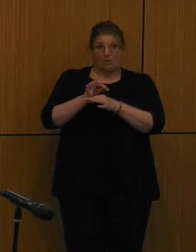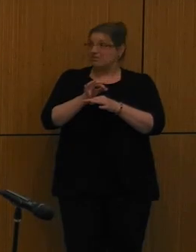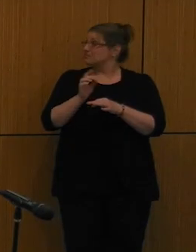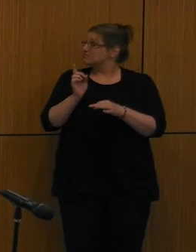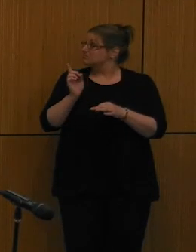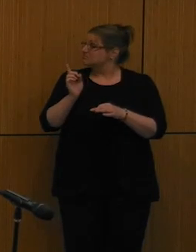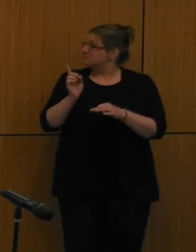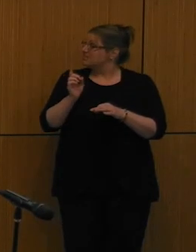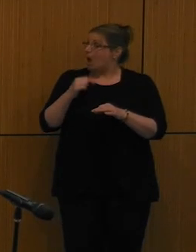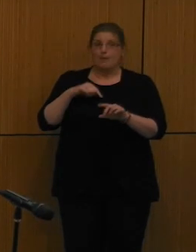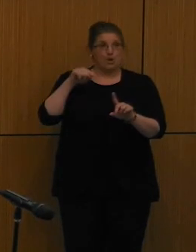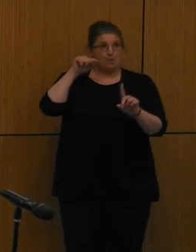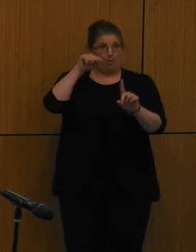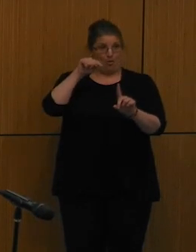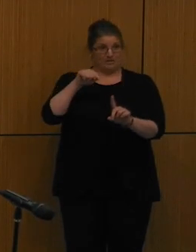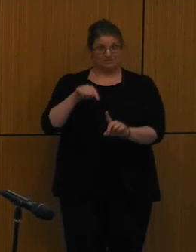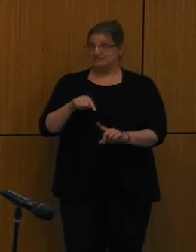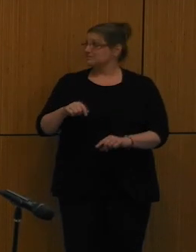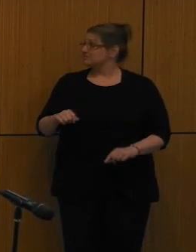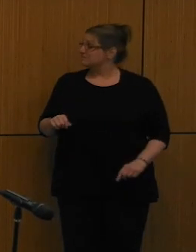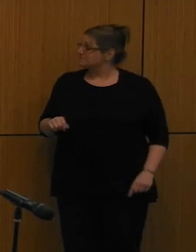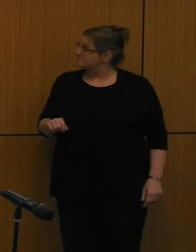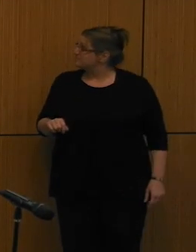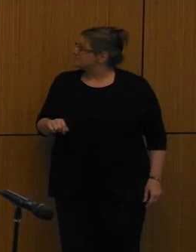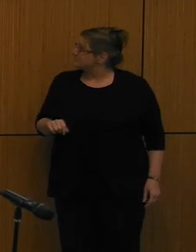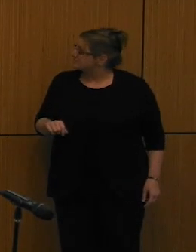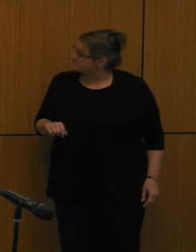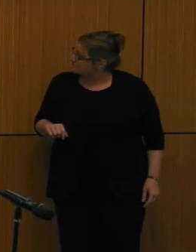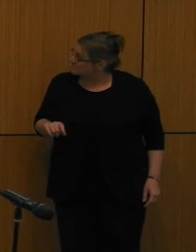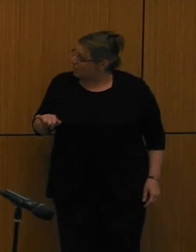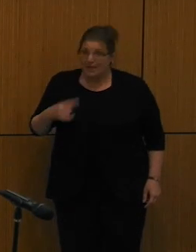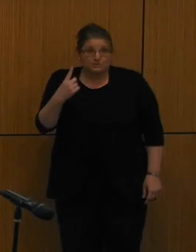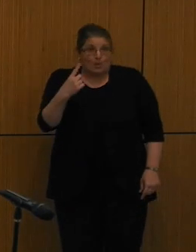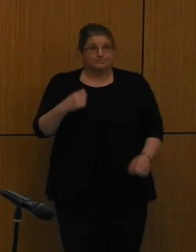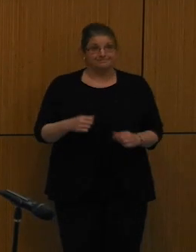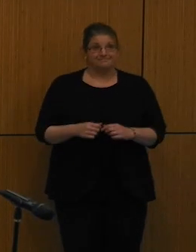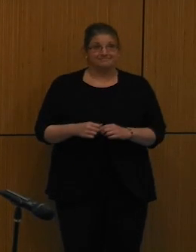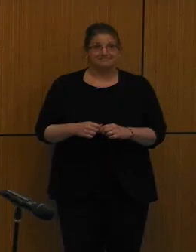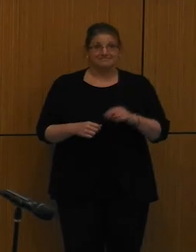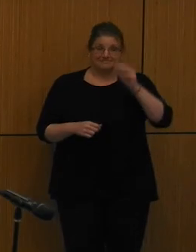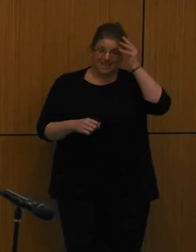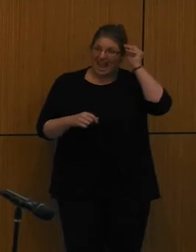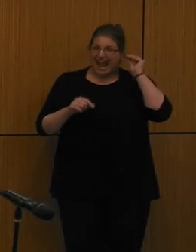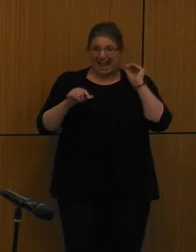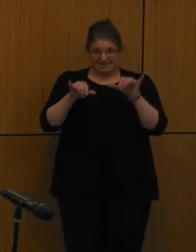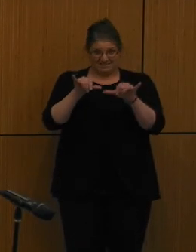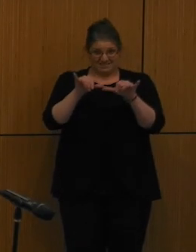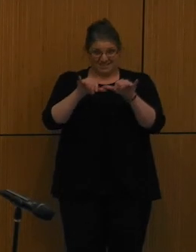point. That's just one of them. And the size that we're talking about is one micron.